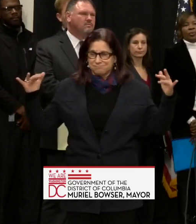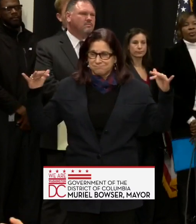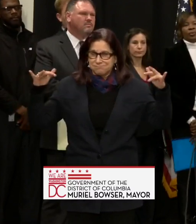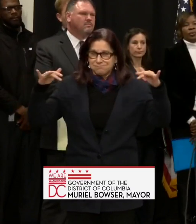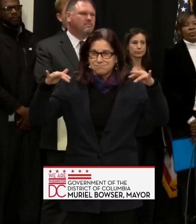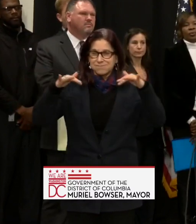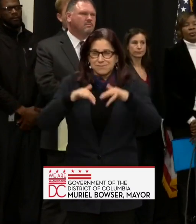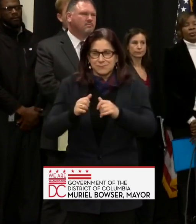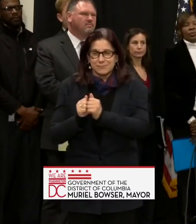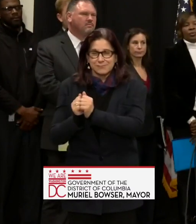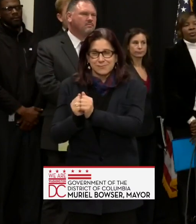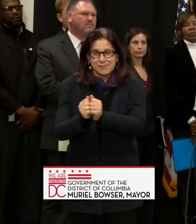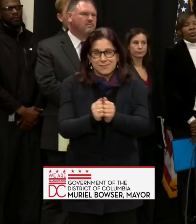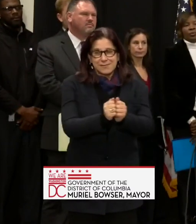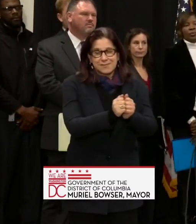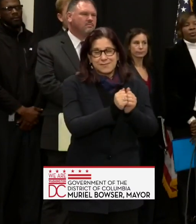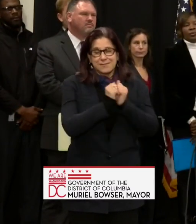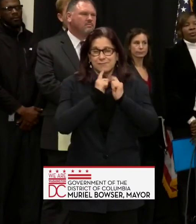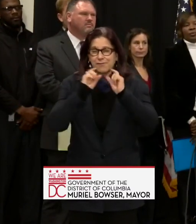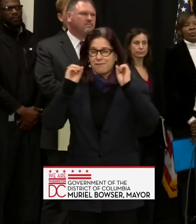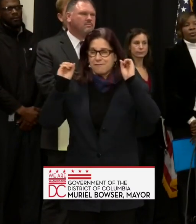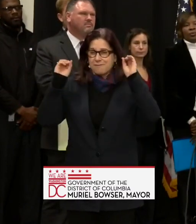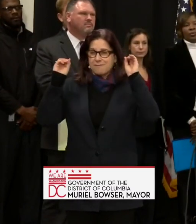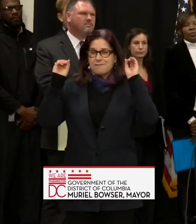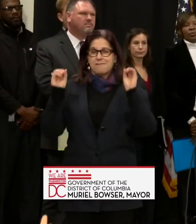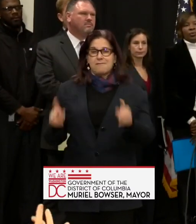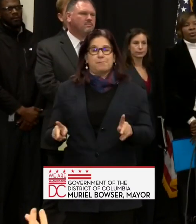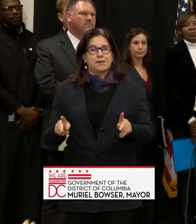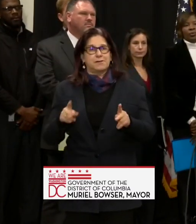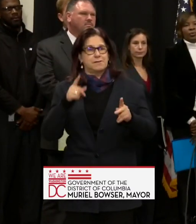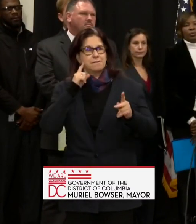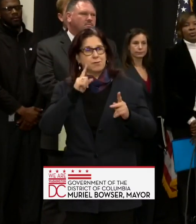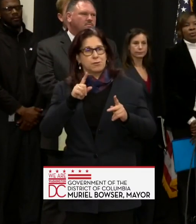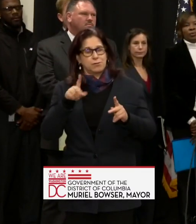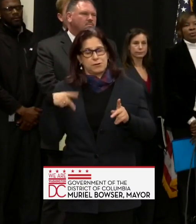VIBRANT COMMUNITIES TO SHINE. AND FOR OUR CITY TO SHOW THE